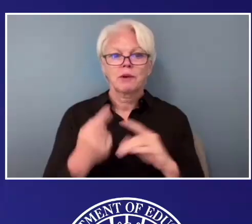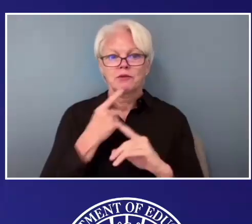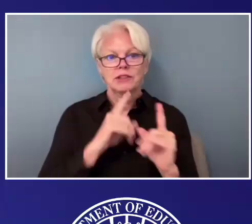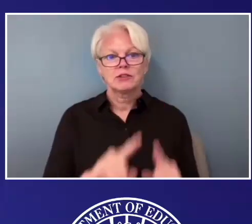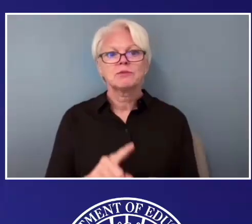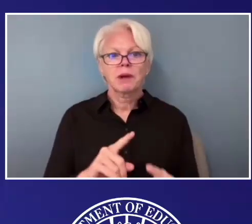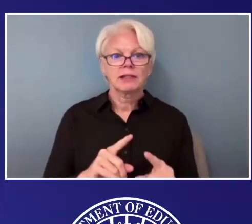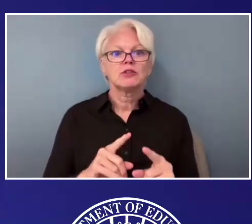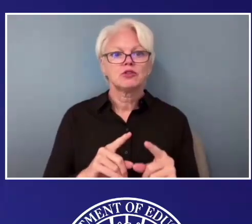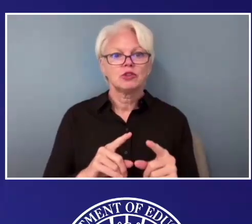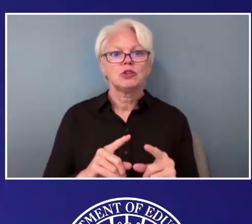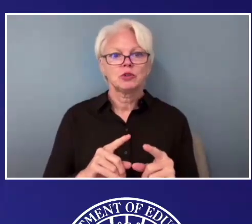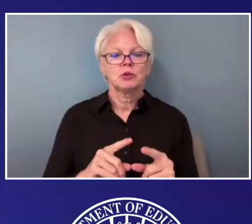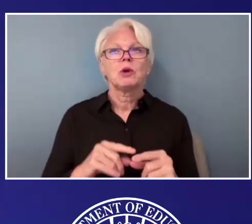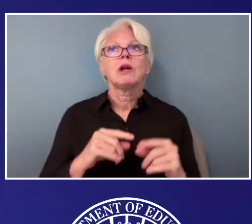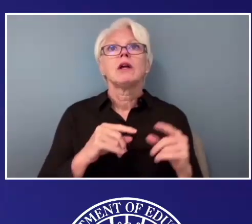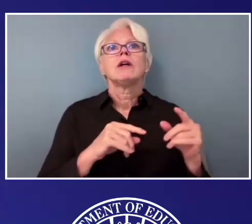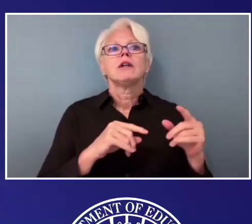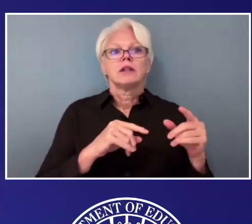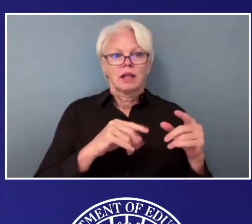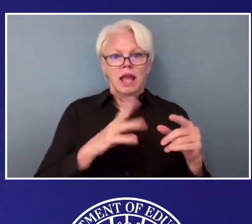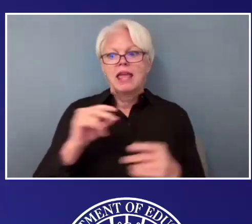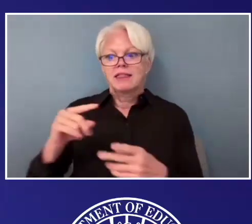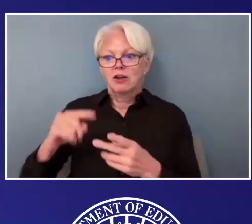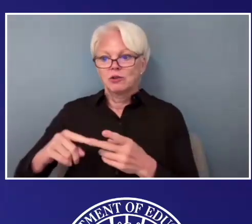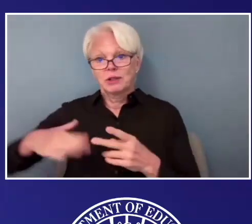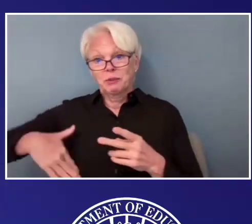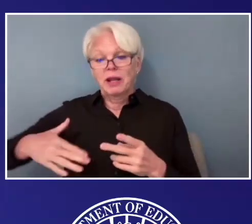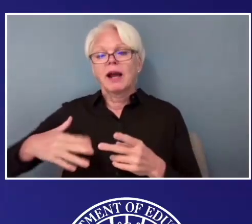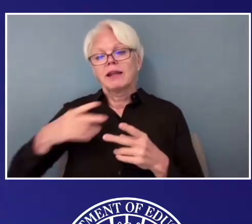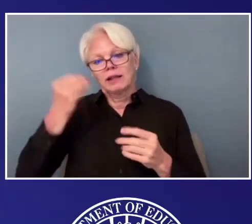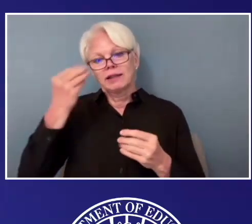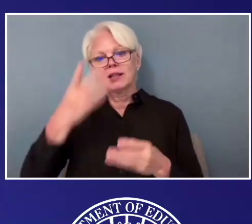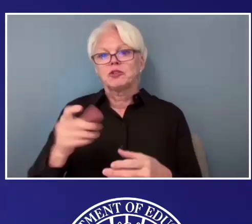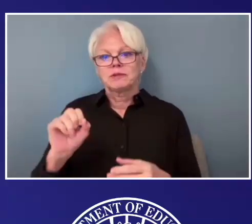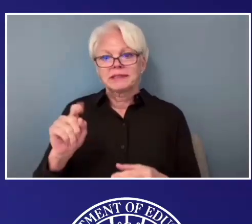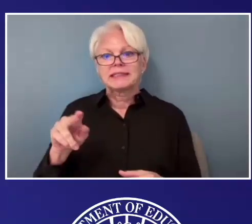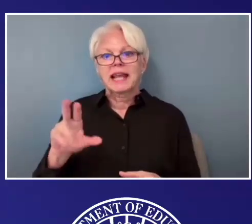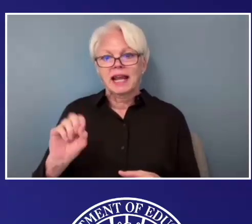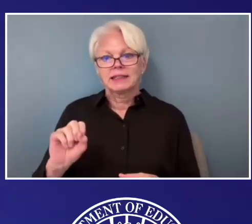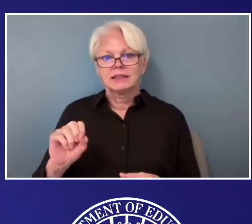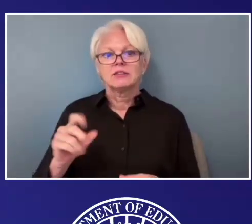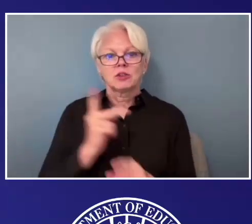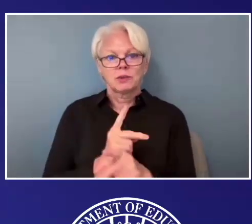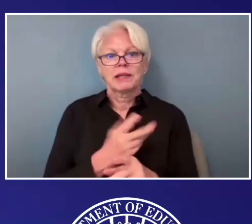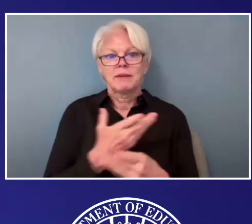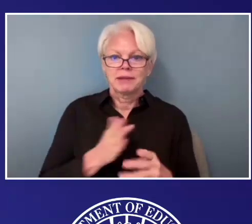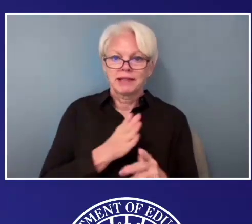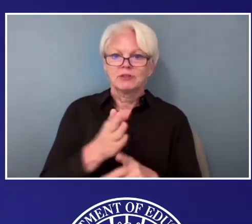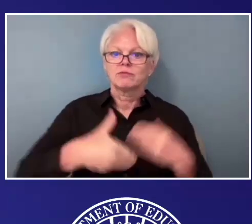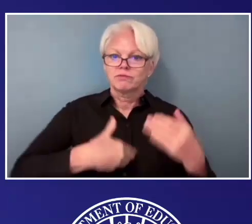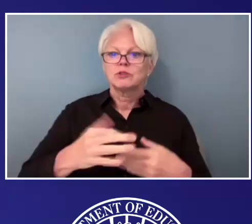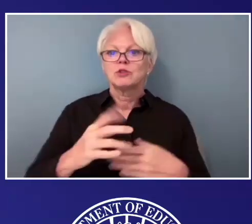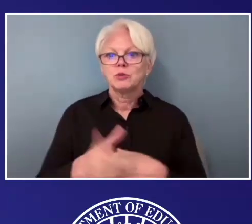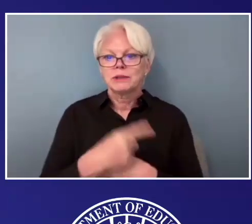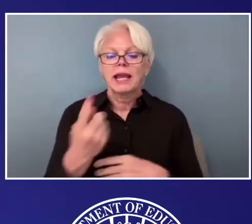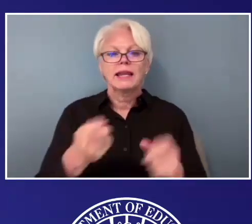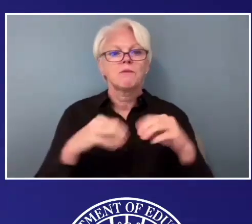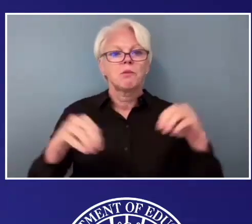are with the ones we have not responded to, so that we can keep ourselves straight today and also give us a little bit more time to get those copies for you.